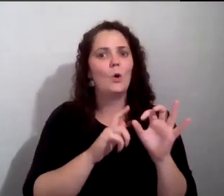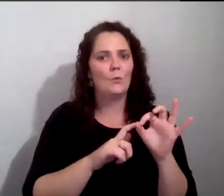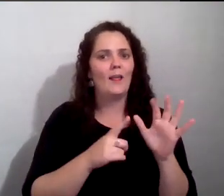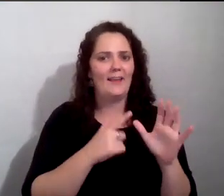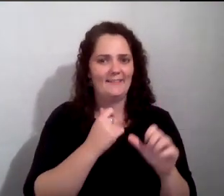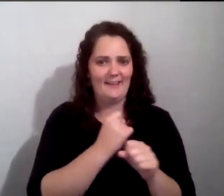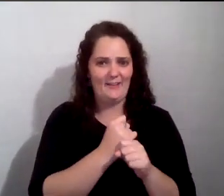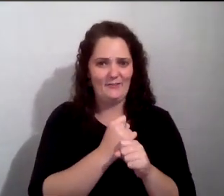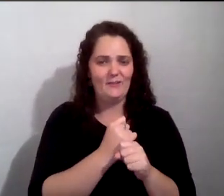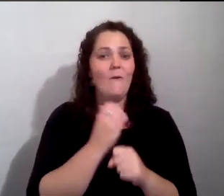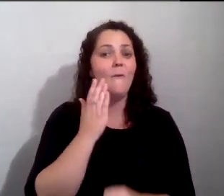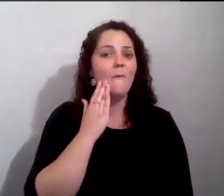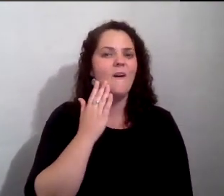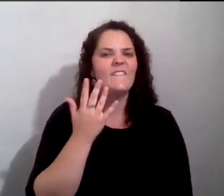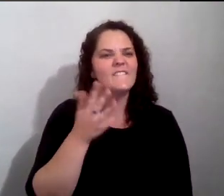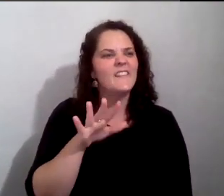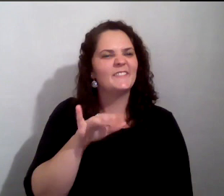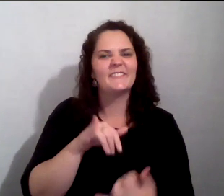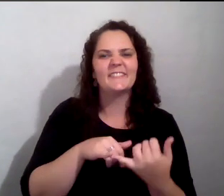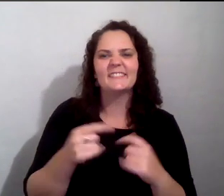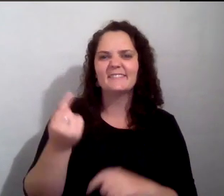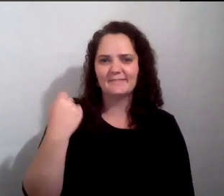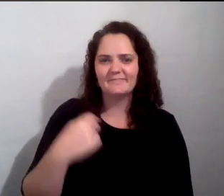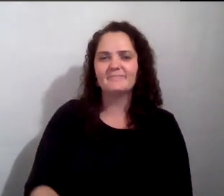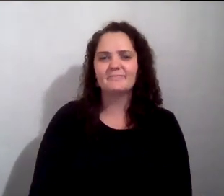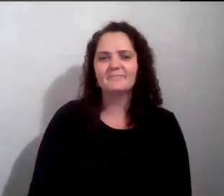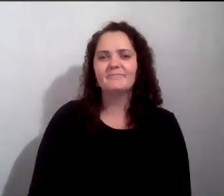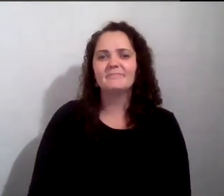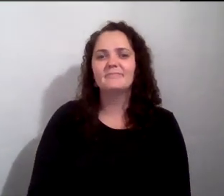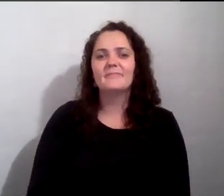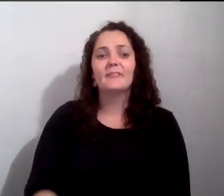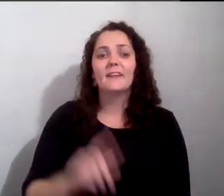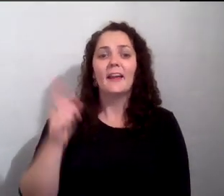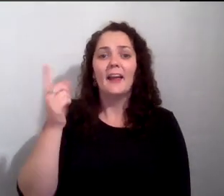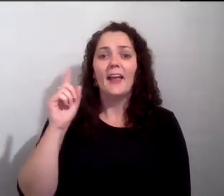rich black of that manganese oxide of these particular bark paintings is